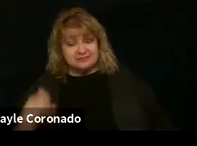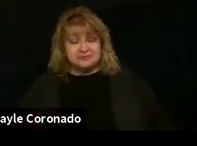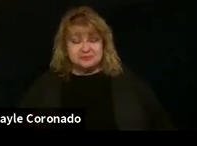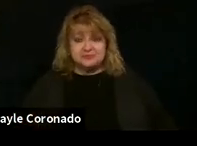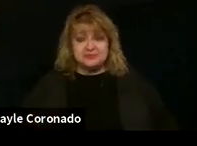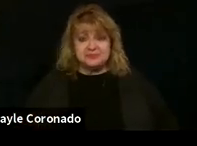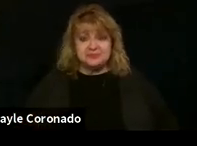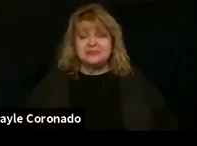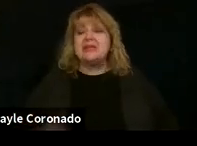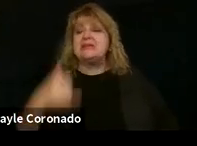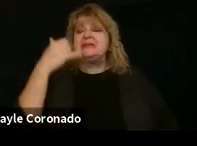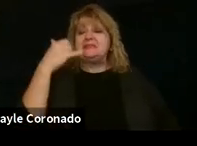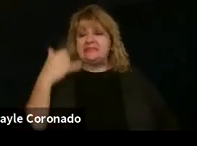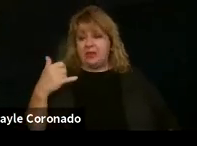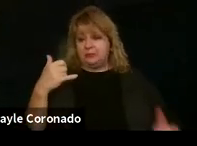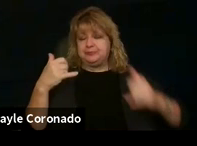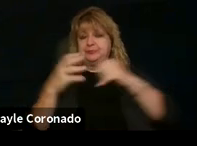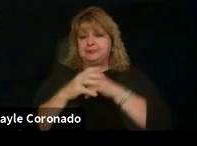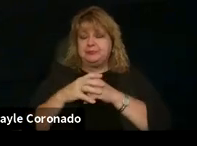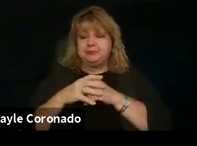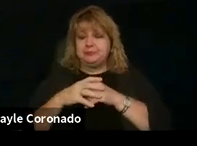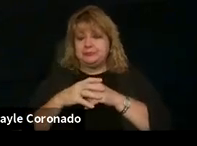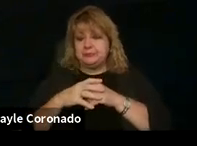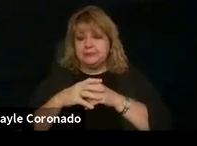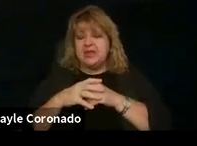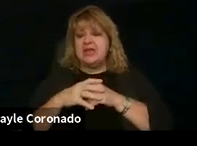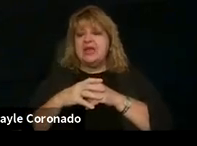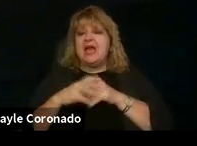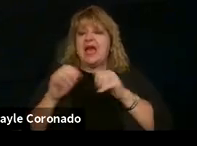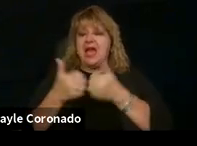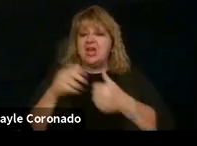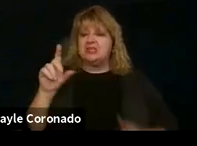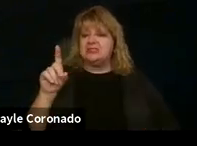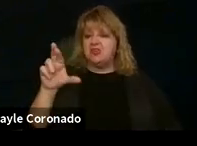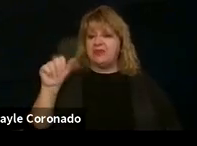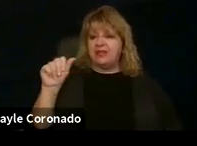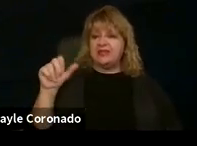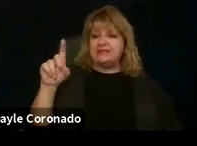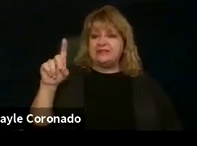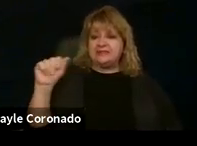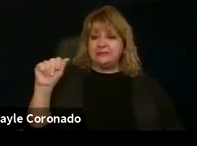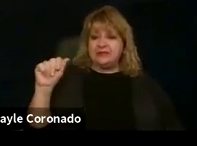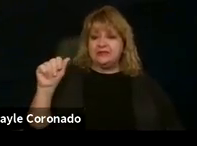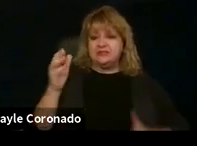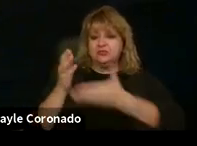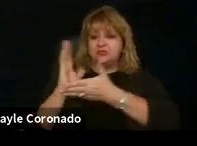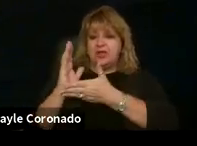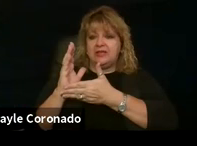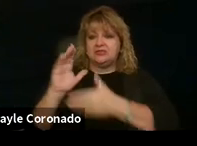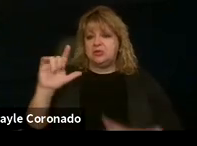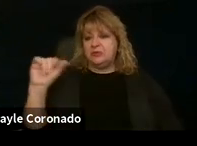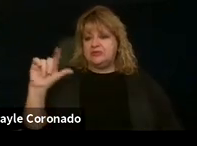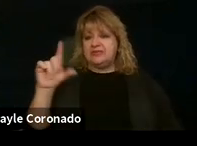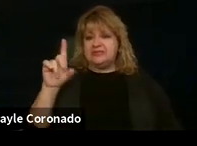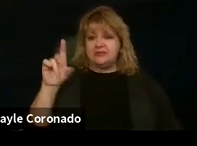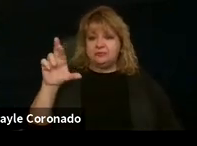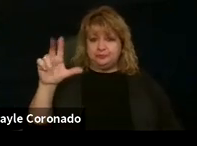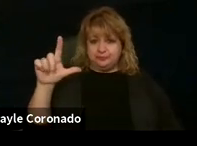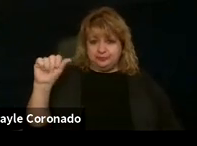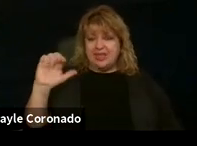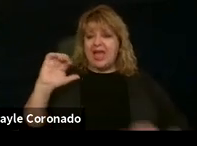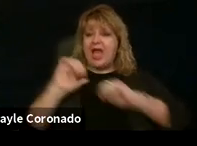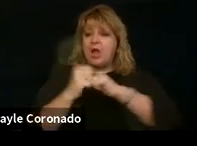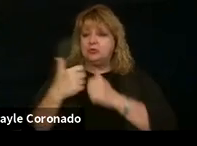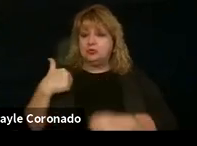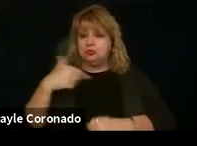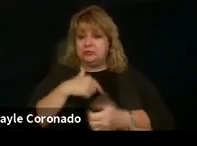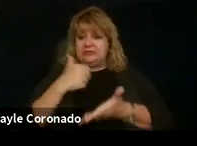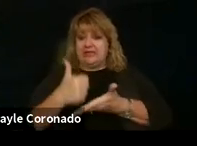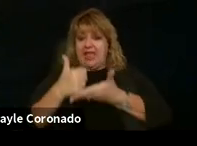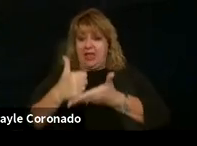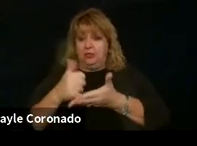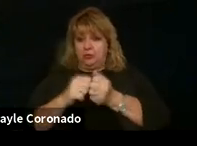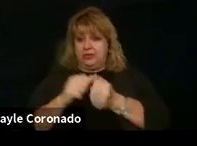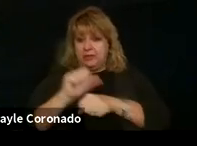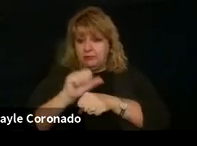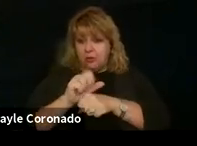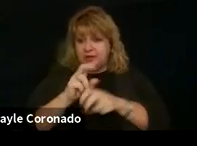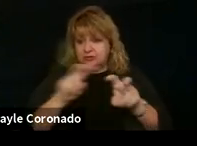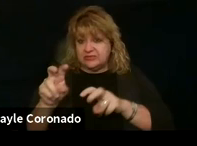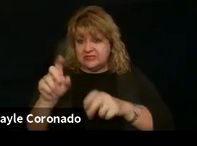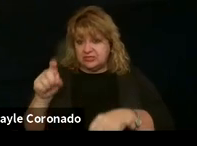Ok so now I'm going to tell you how Disability Rights Louisiana can assist with employment and transition needs.